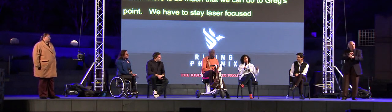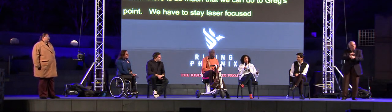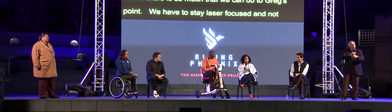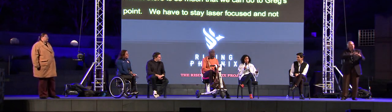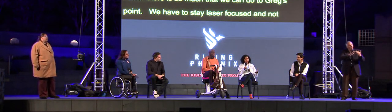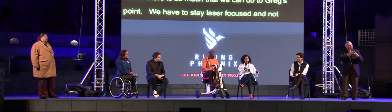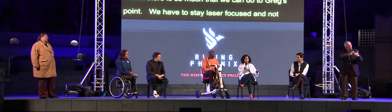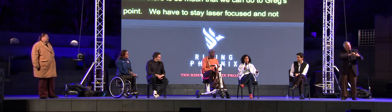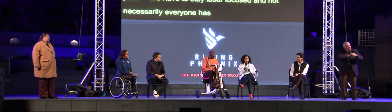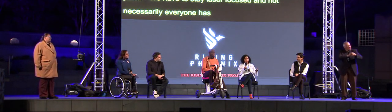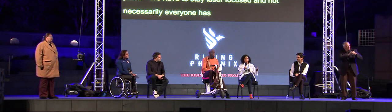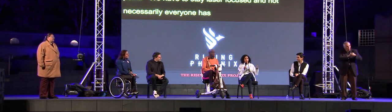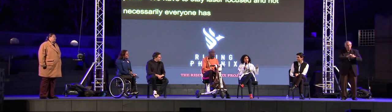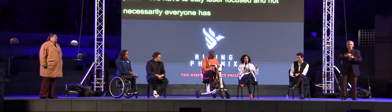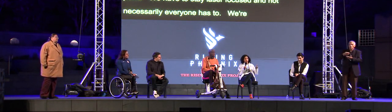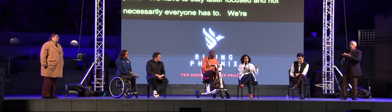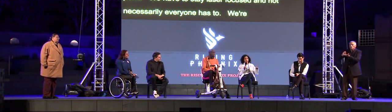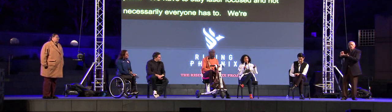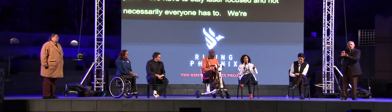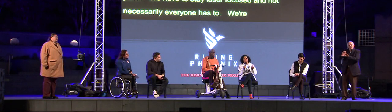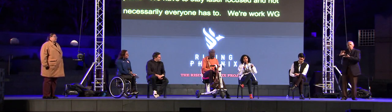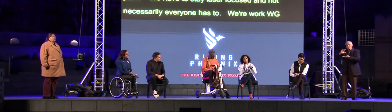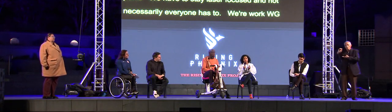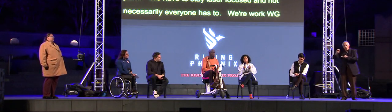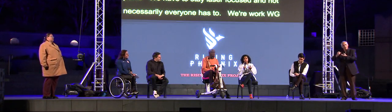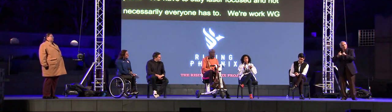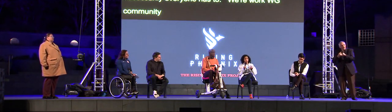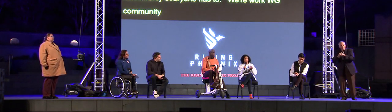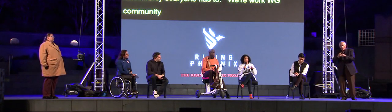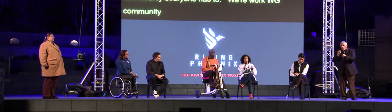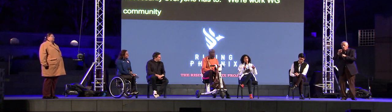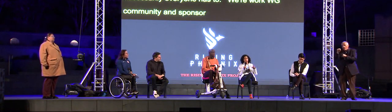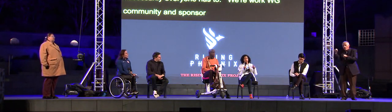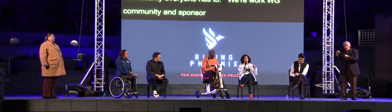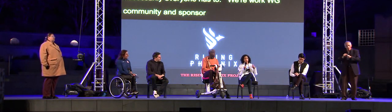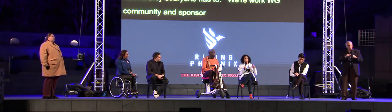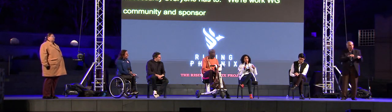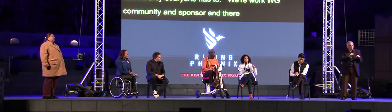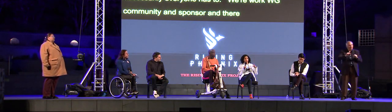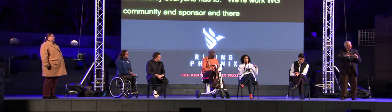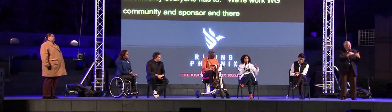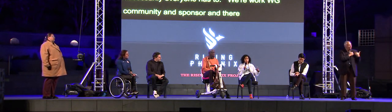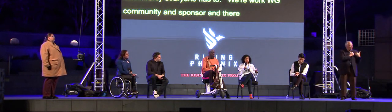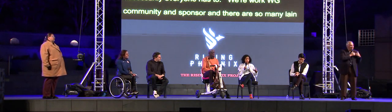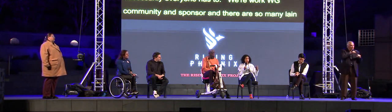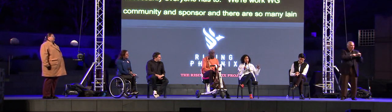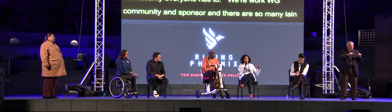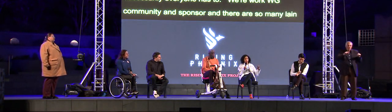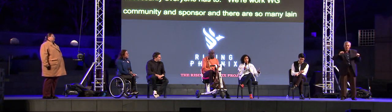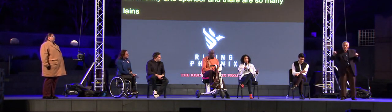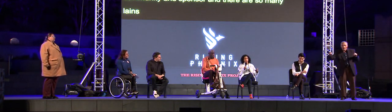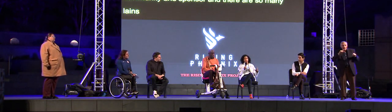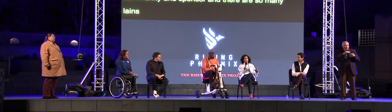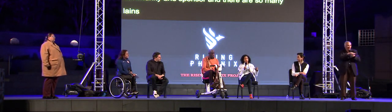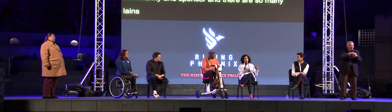we're working with our sponsors, there are so many lanes that they can each take. So that on a local scale and on a global scale,